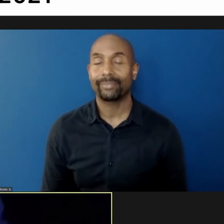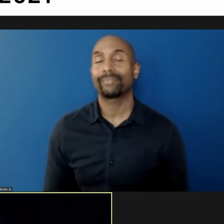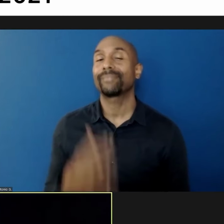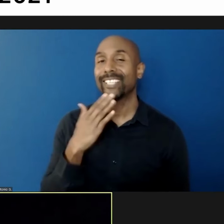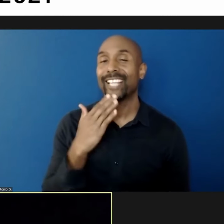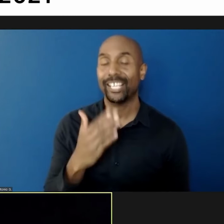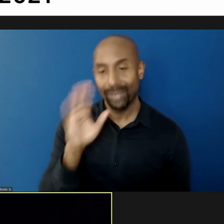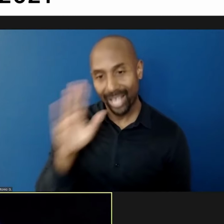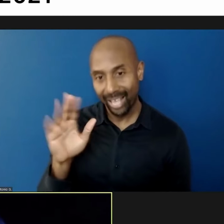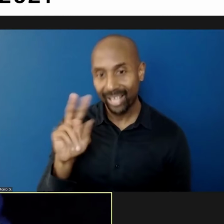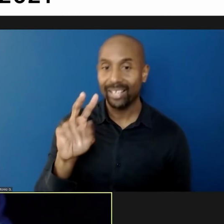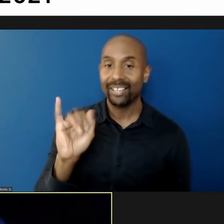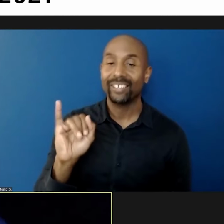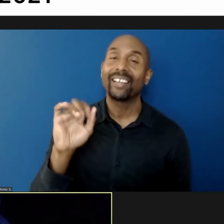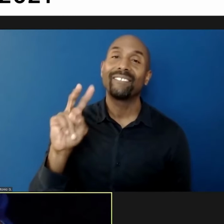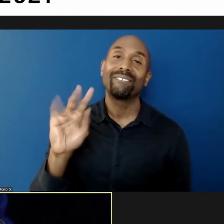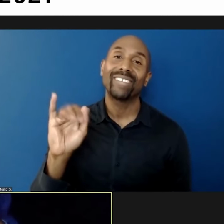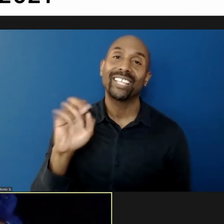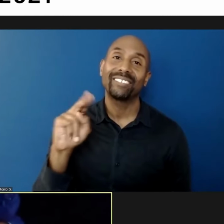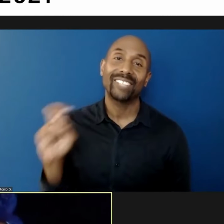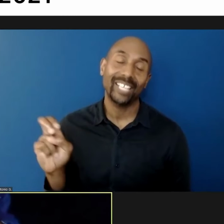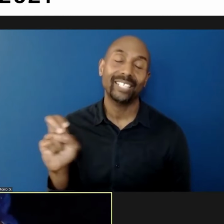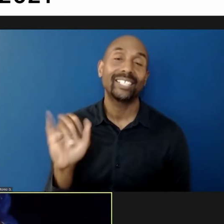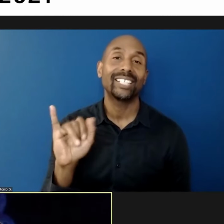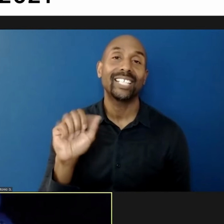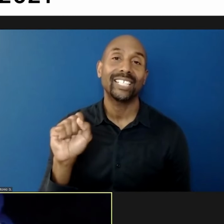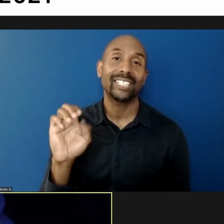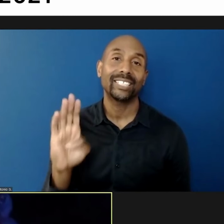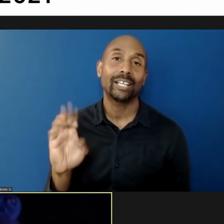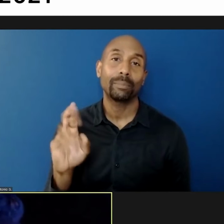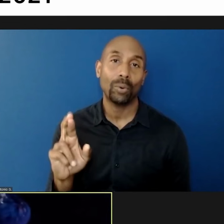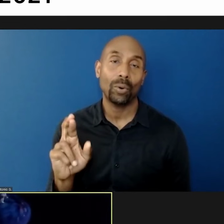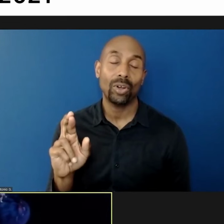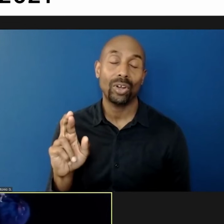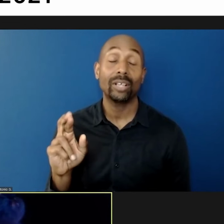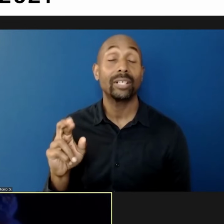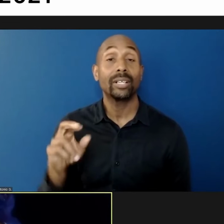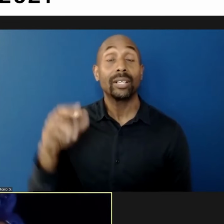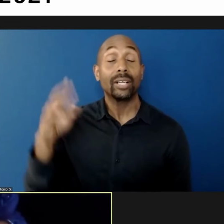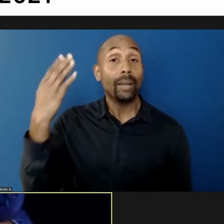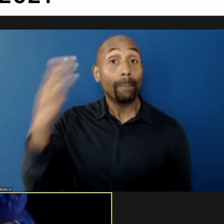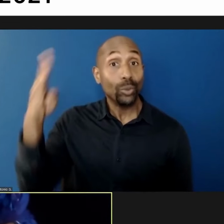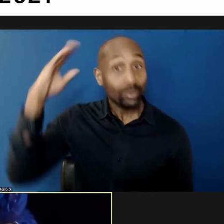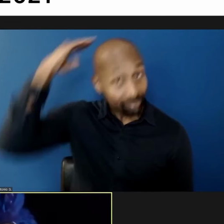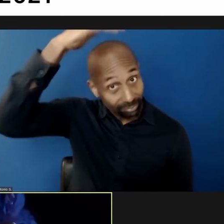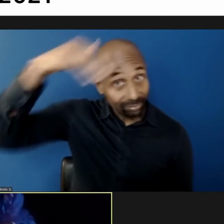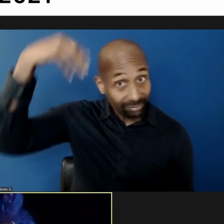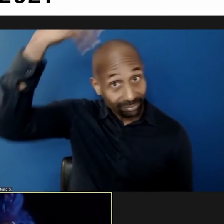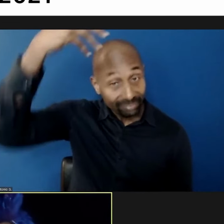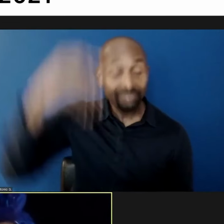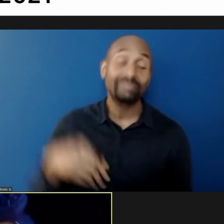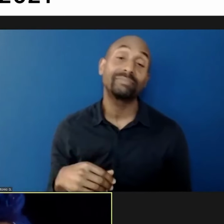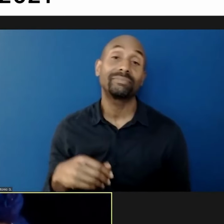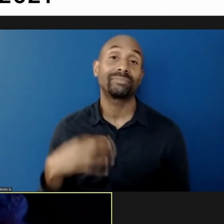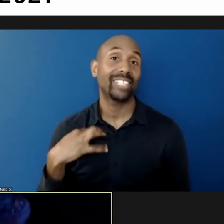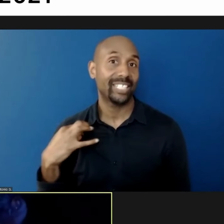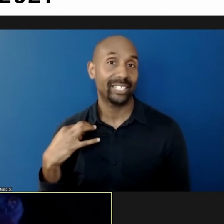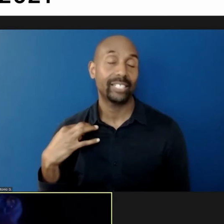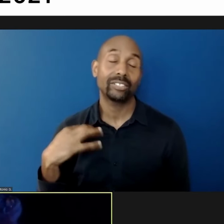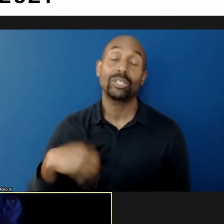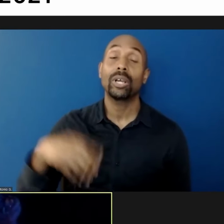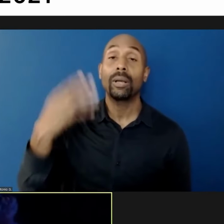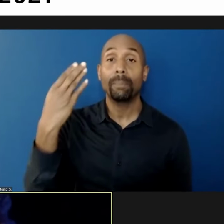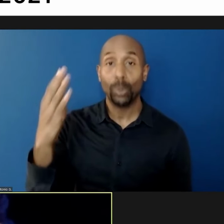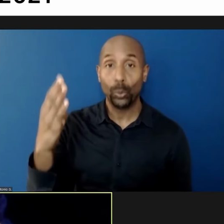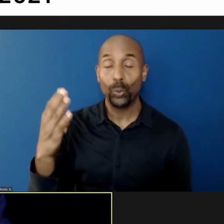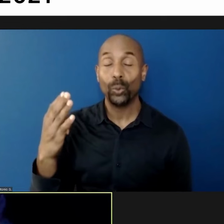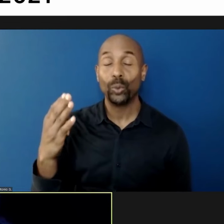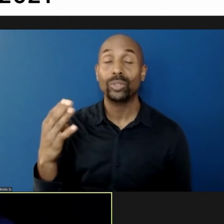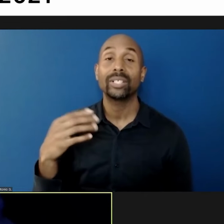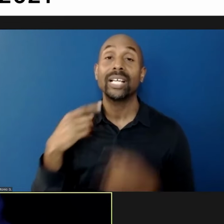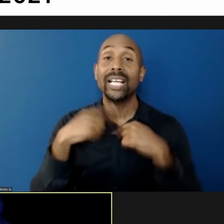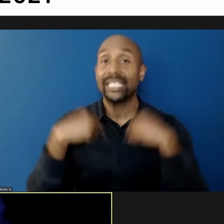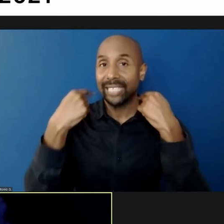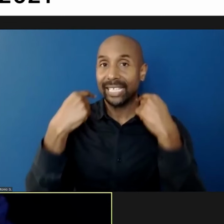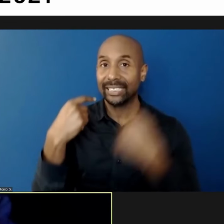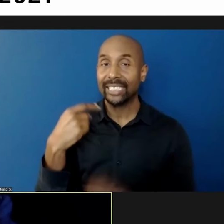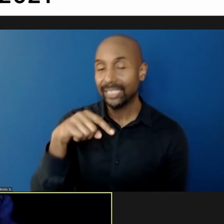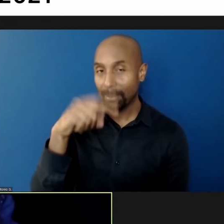Isebor, I'm wearing a blue head scarf and T shirt with a black necklace. I agree with